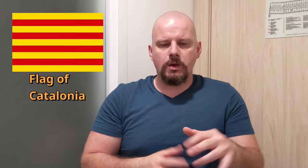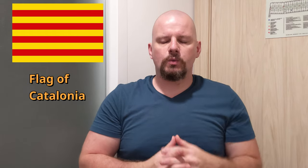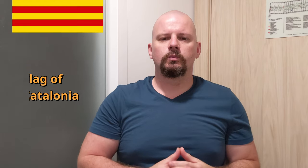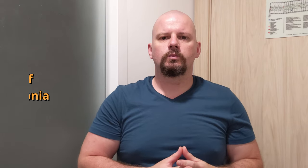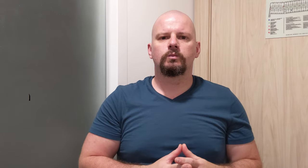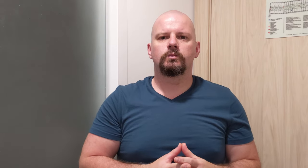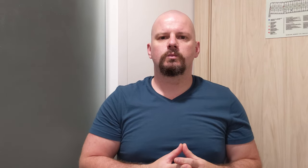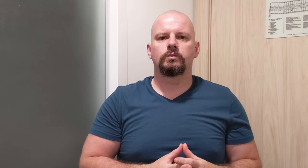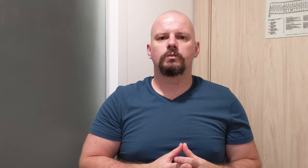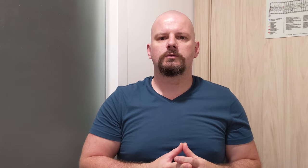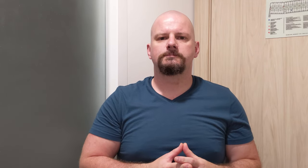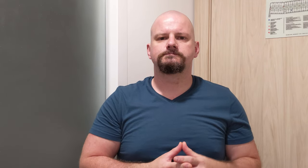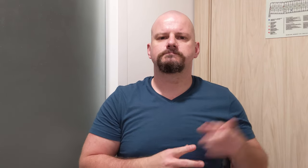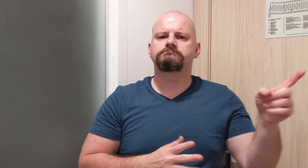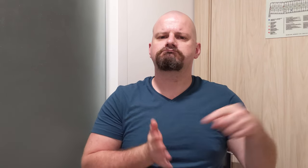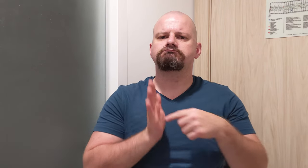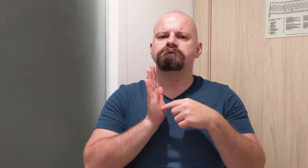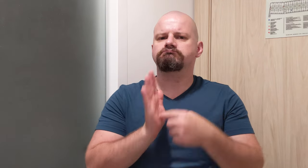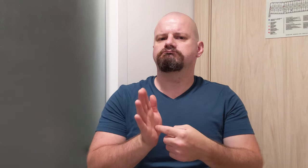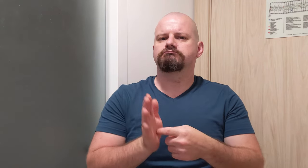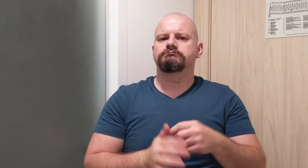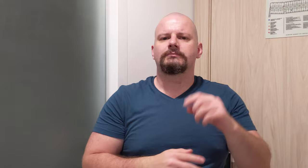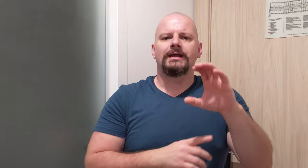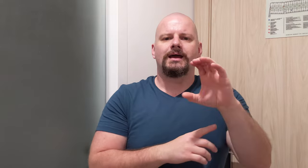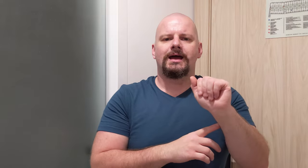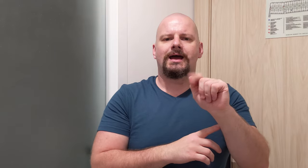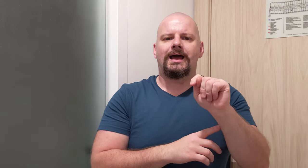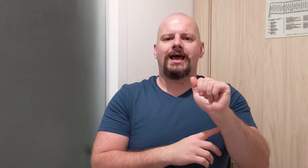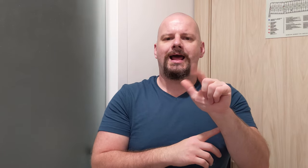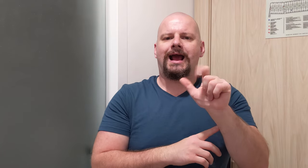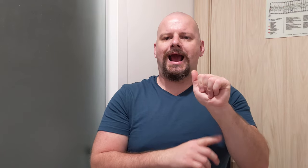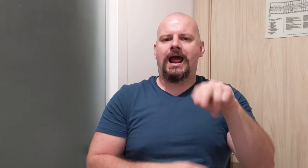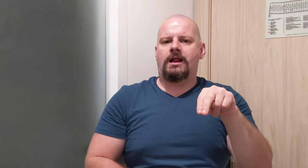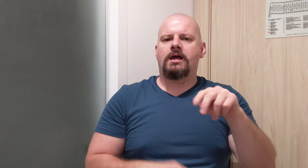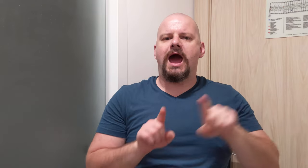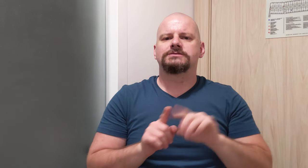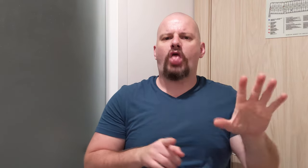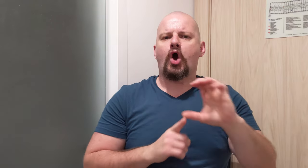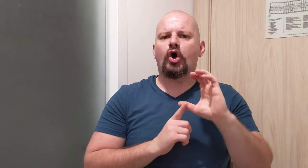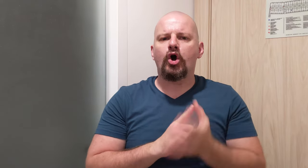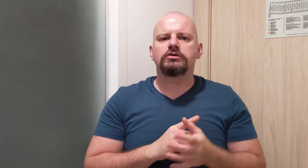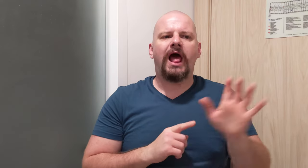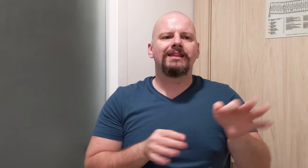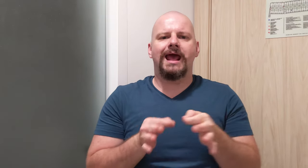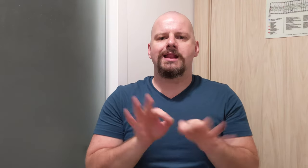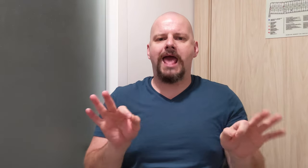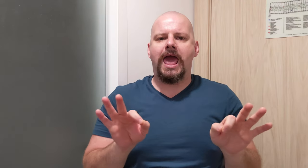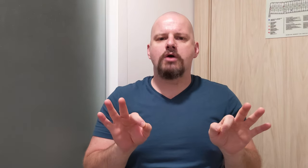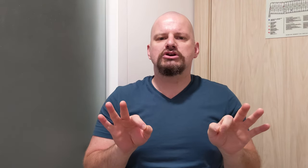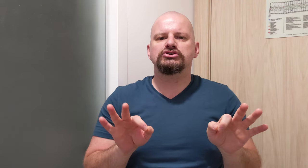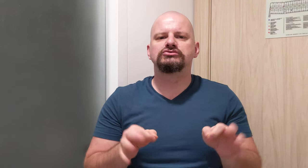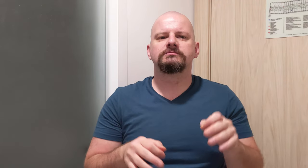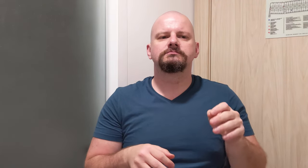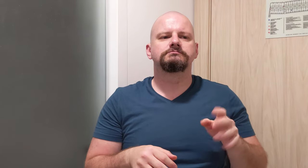This represents Catalan as their culture and their language.